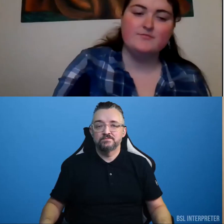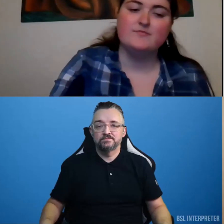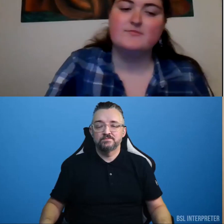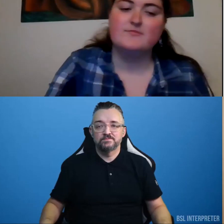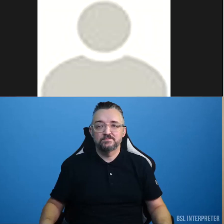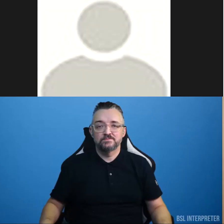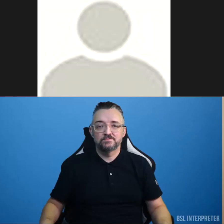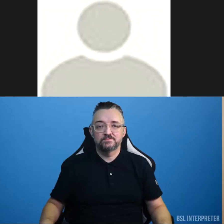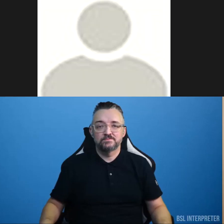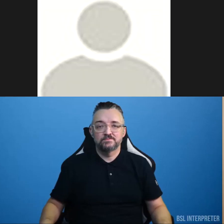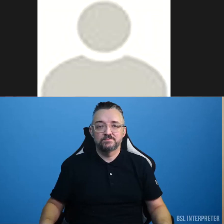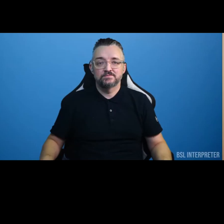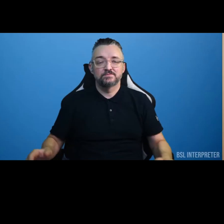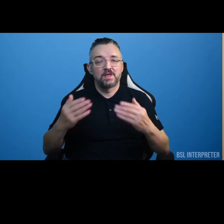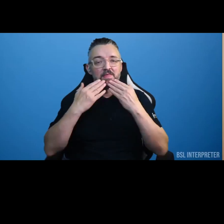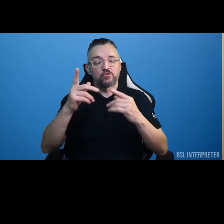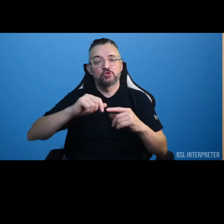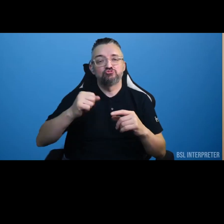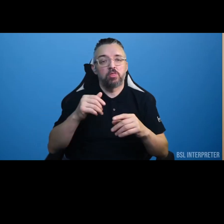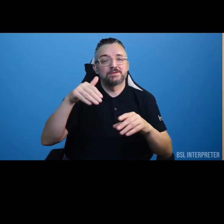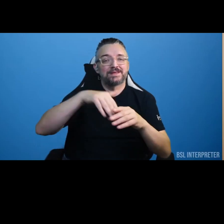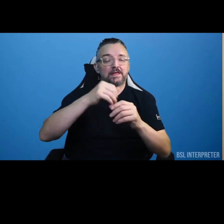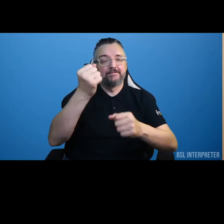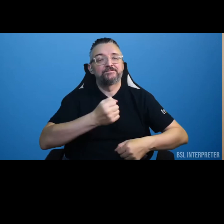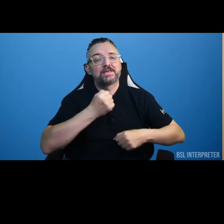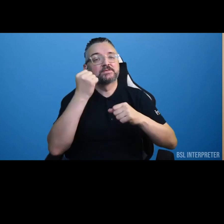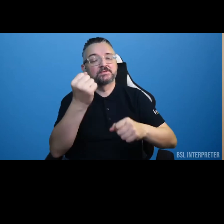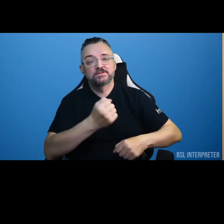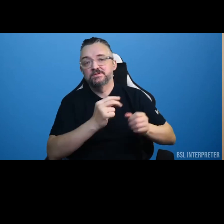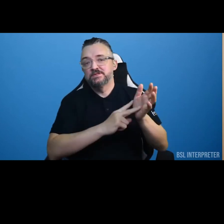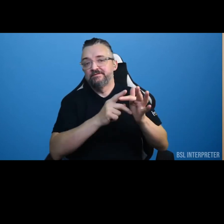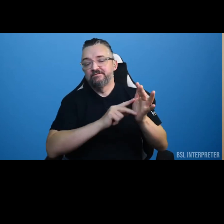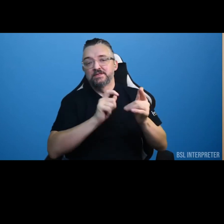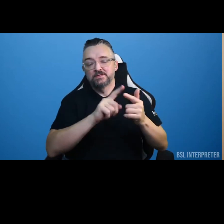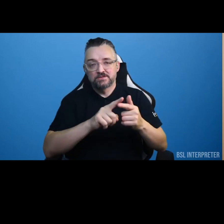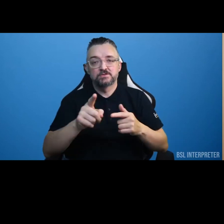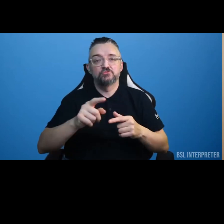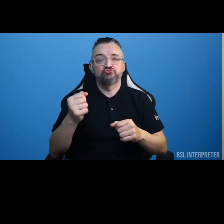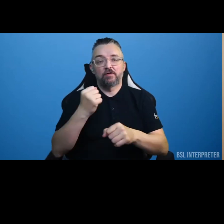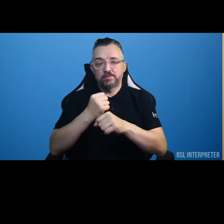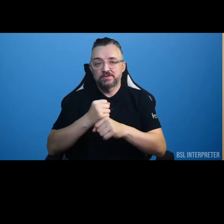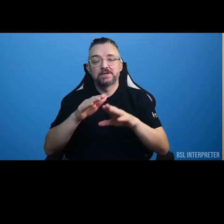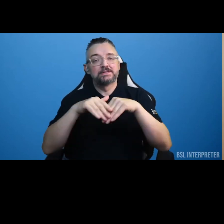Also thanks to Scotland and Venice, our partners on this event. To Creative Scotland, the Scottish Government, National Galleries of Scotland,